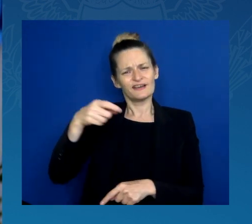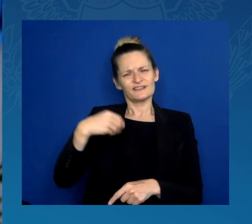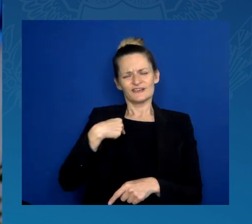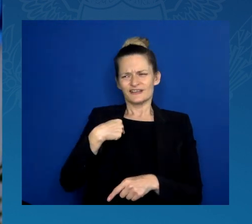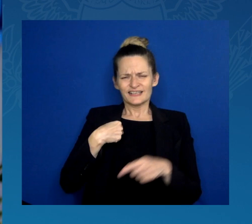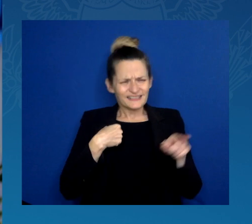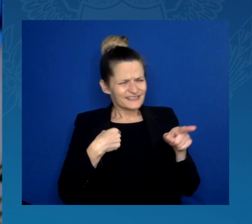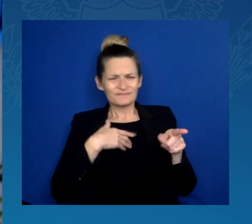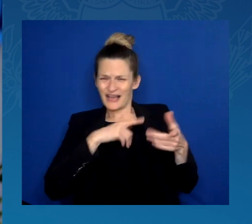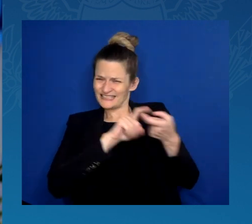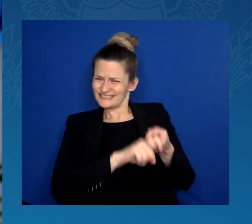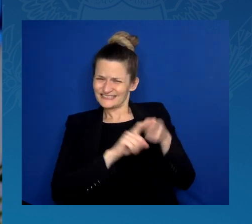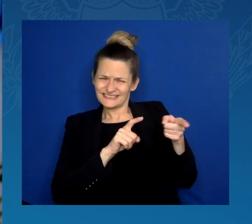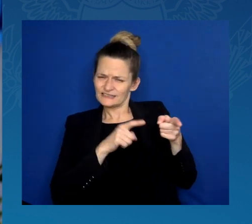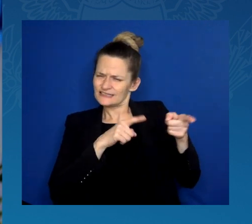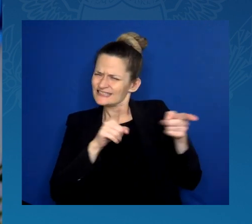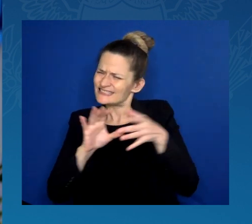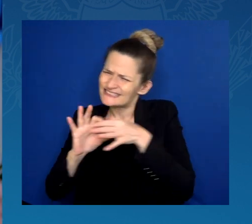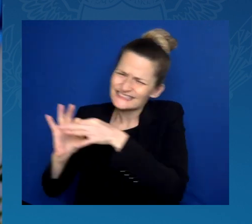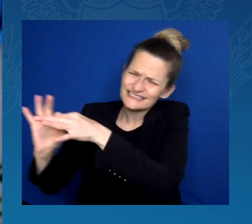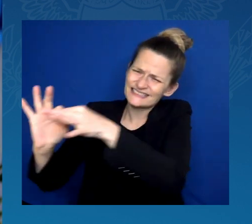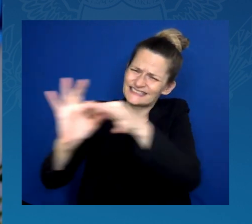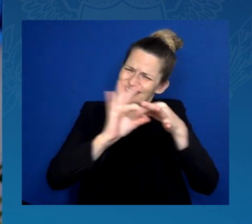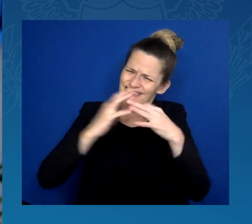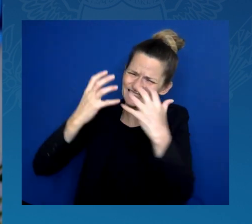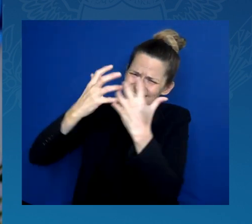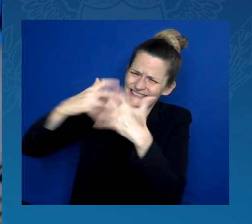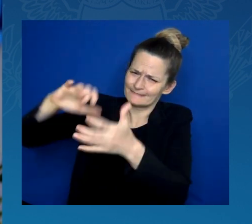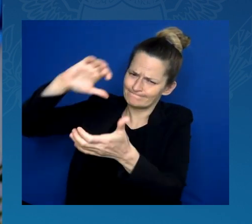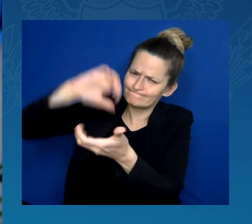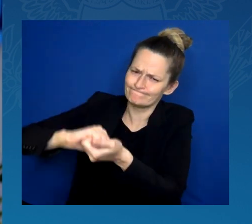They talked about how the United Steelworkers